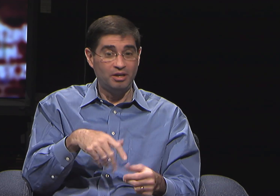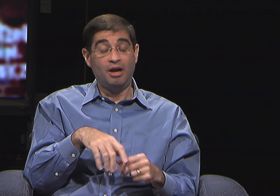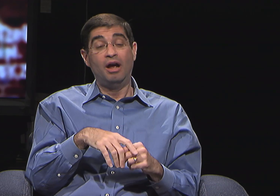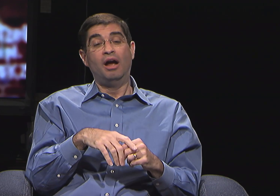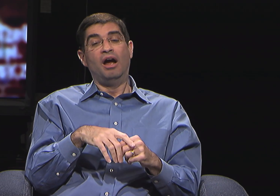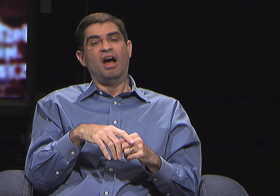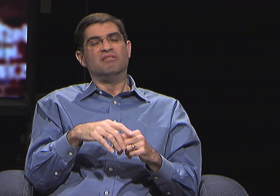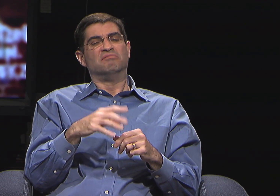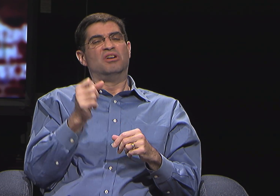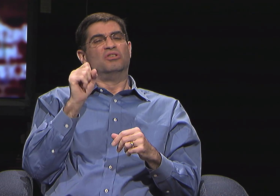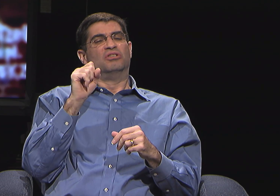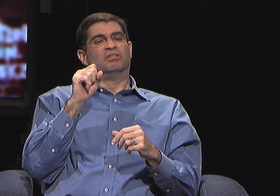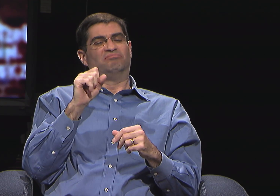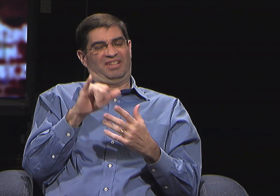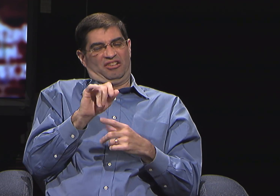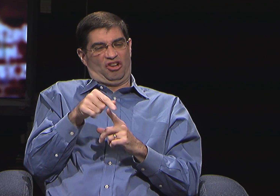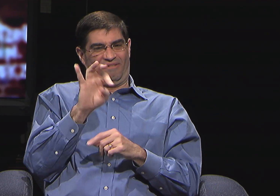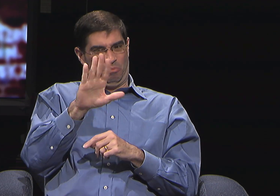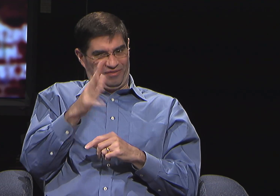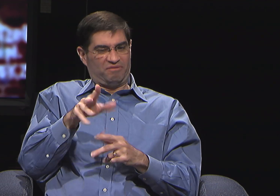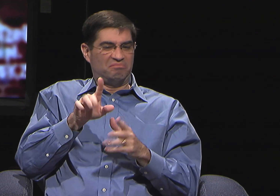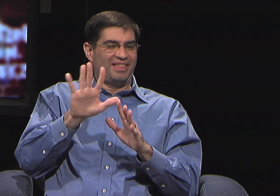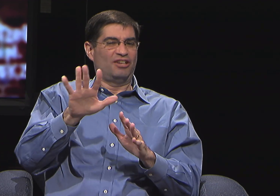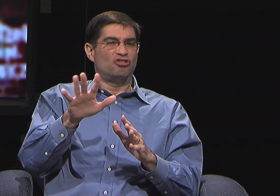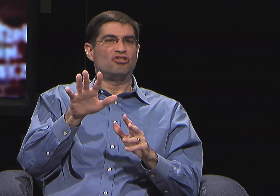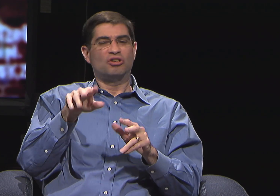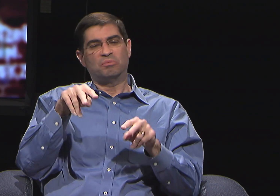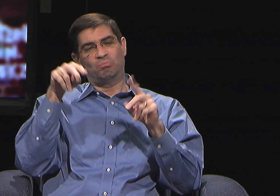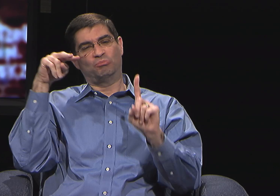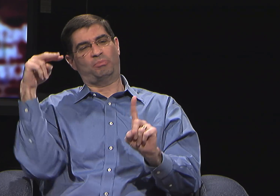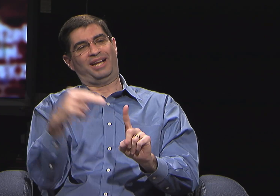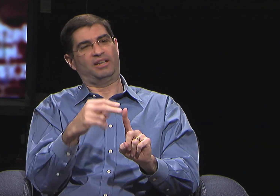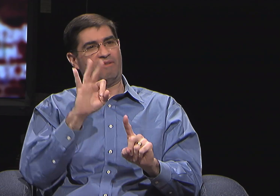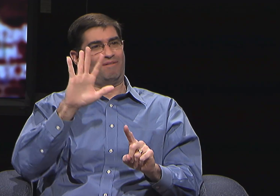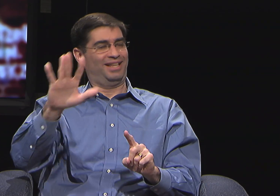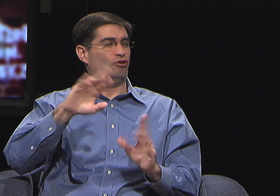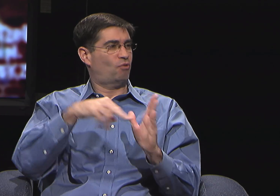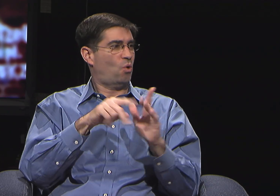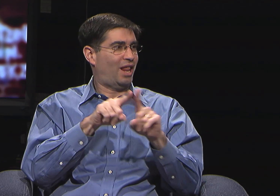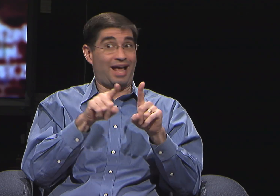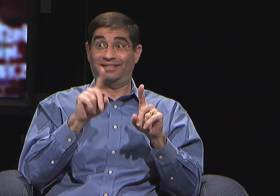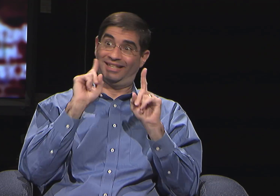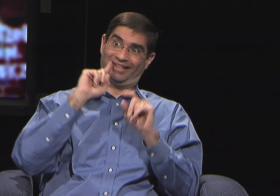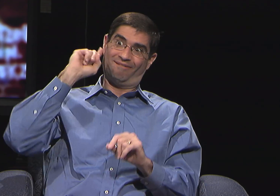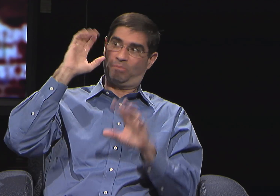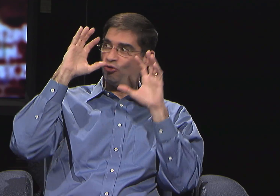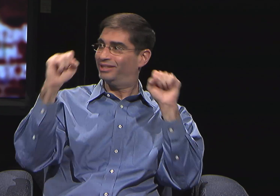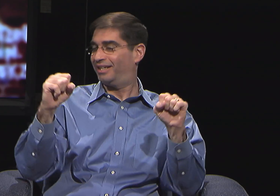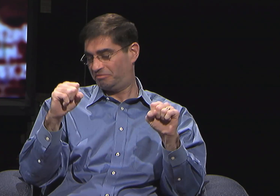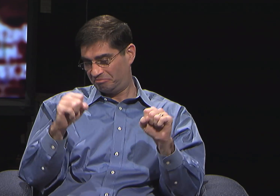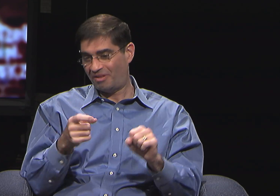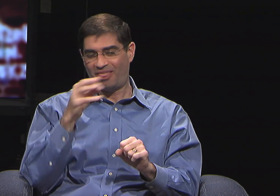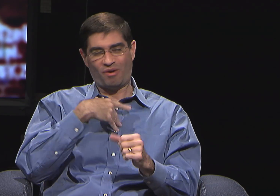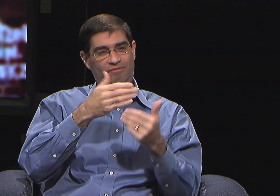That's on February 5th. They'll be sharing their perspectives on their role as deaf presidents of Gallaudet.